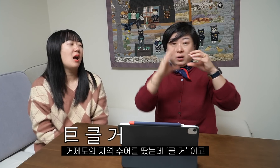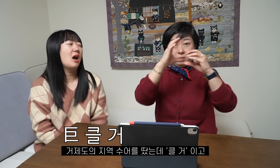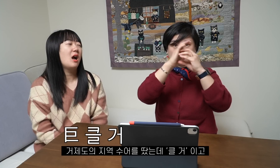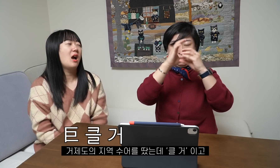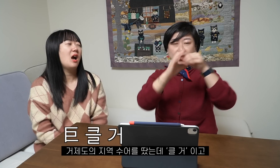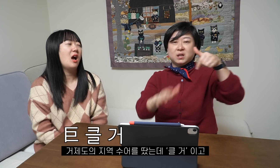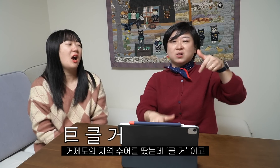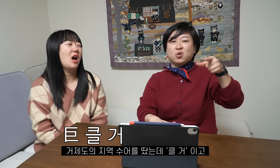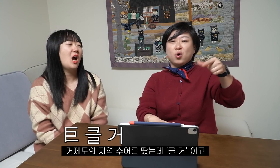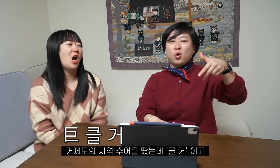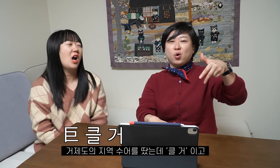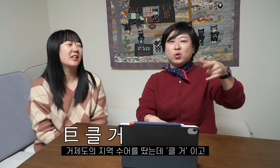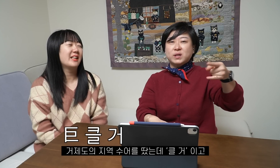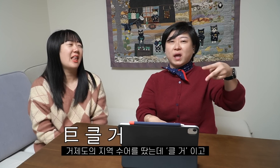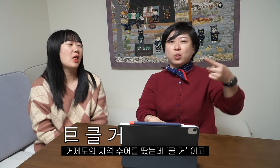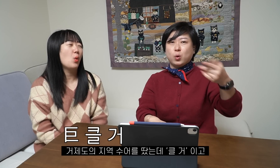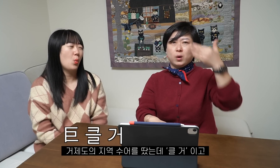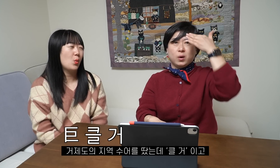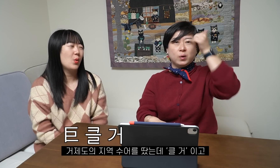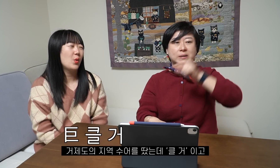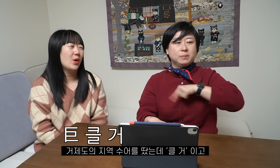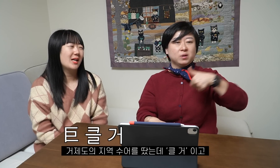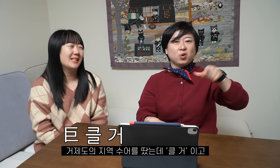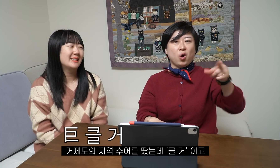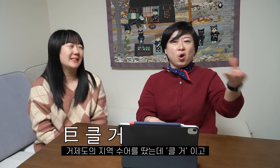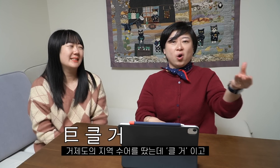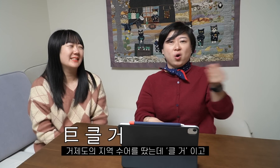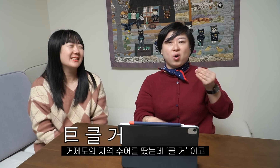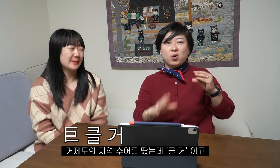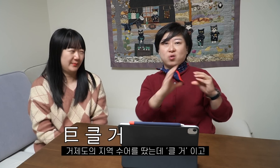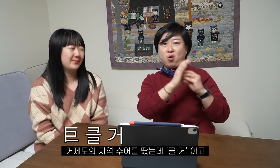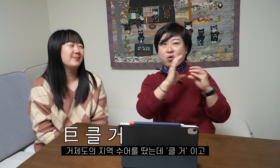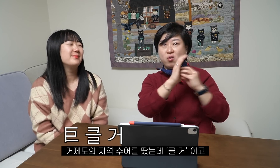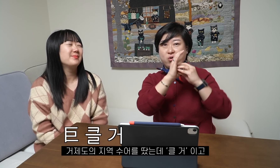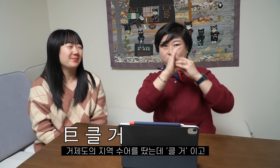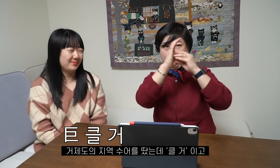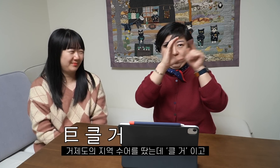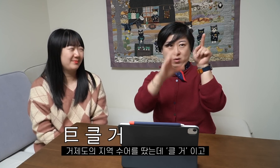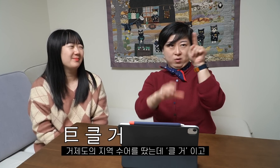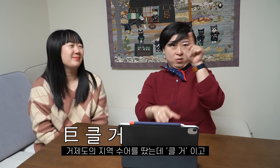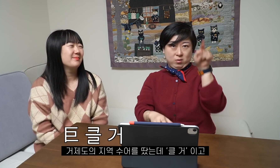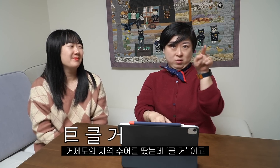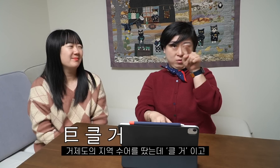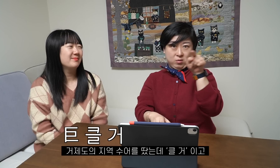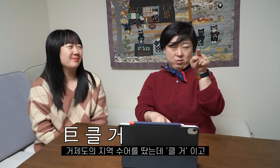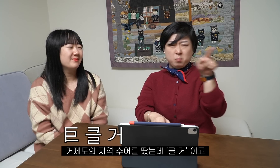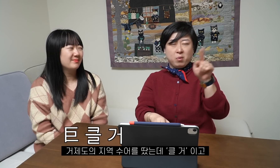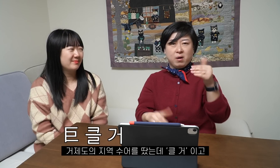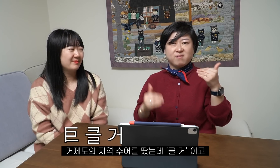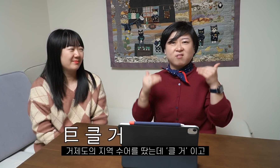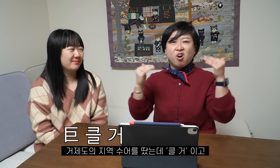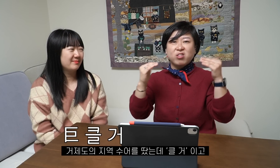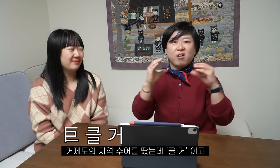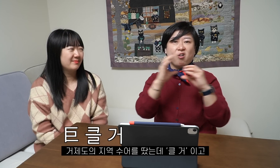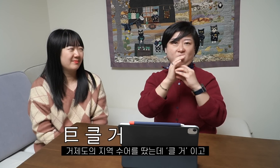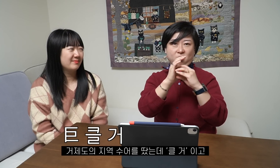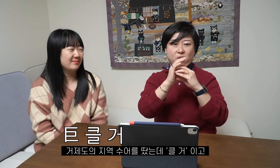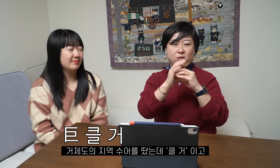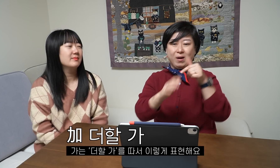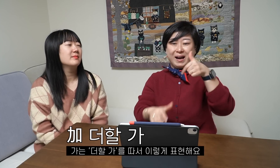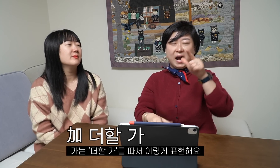I got the local sign language of Geoje Island, and it was ‘big’.